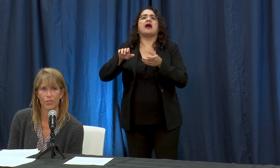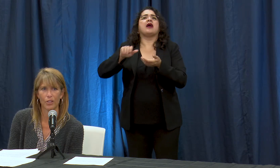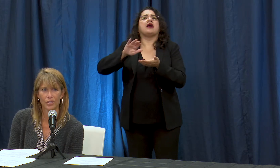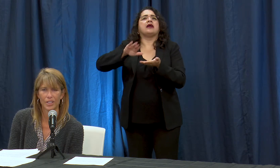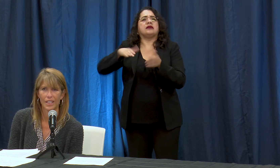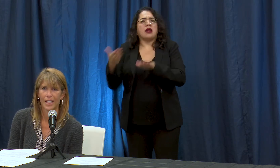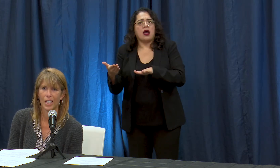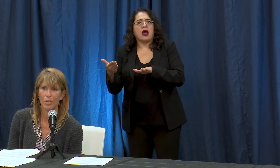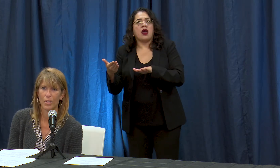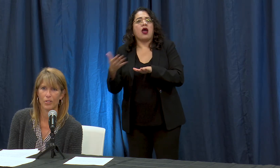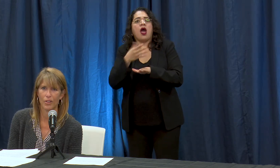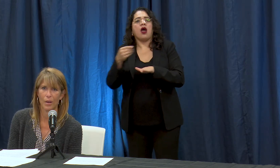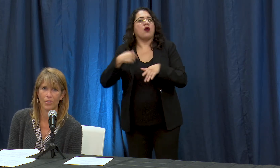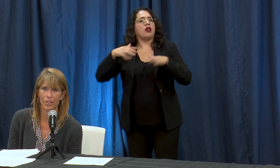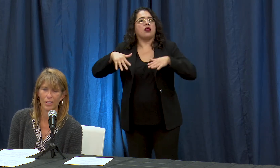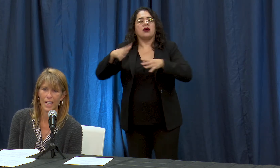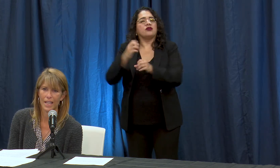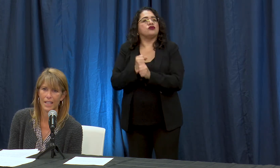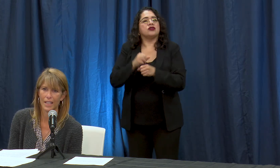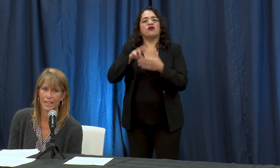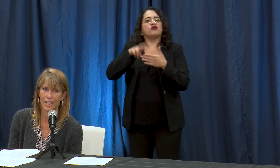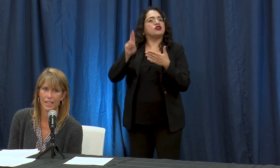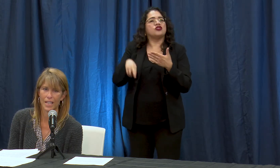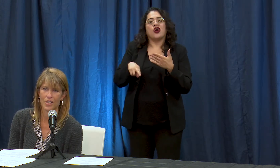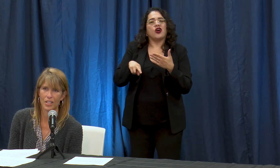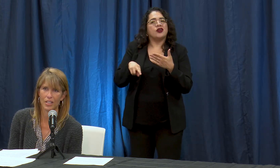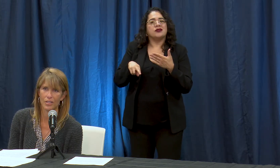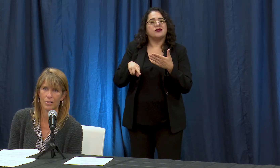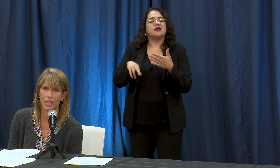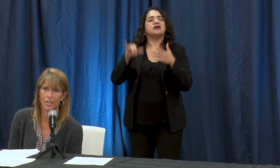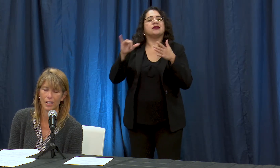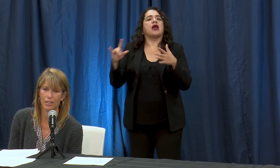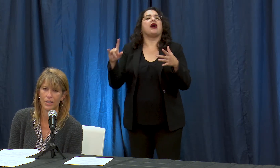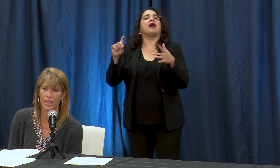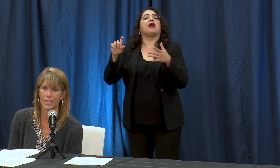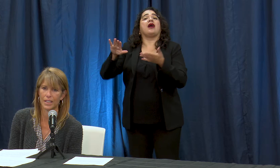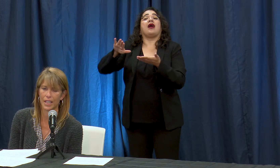results and so that was a delay in attaching it to a COVID-19 case